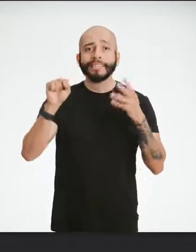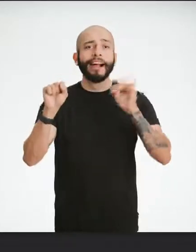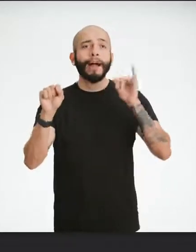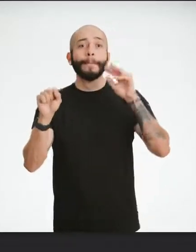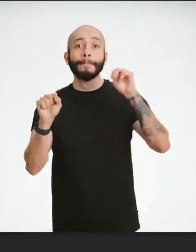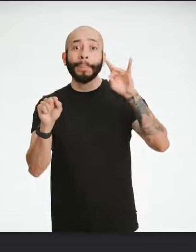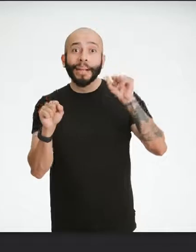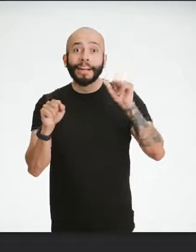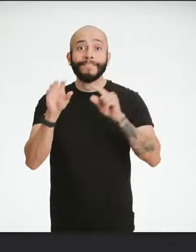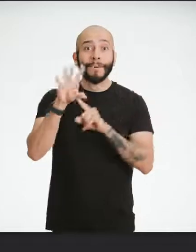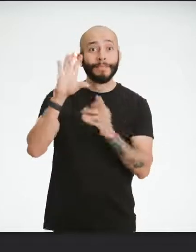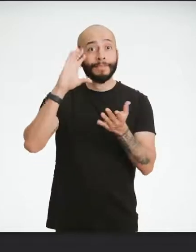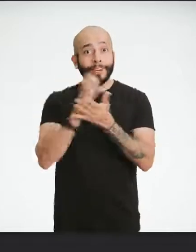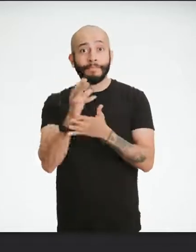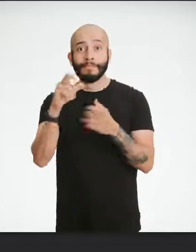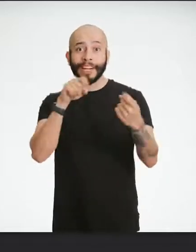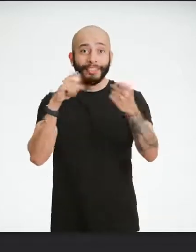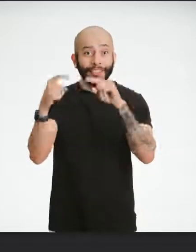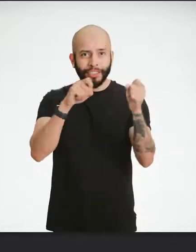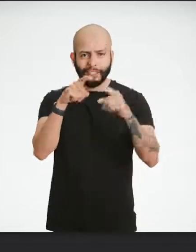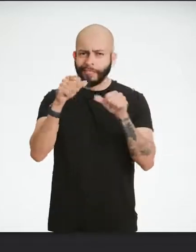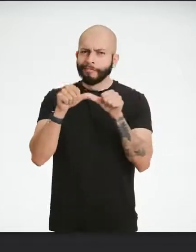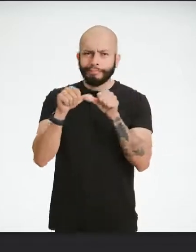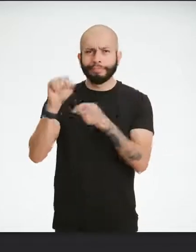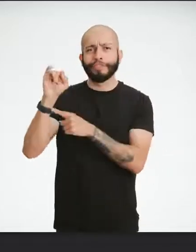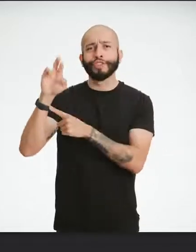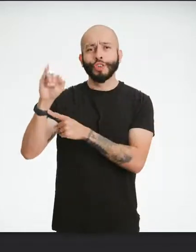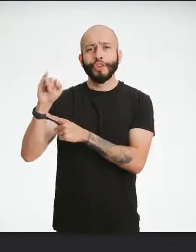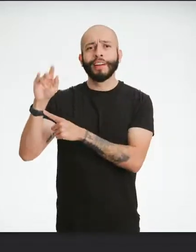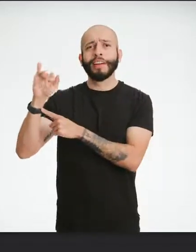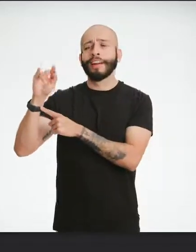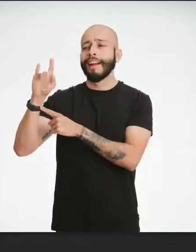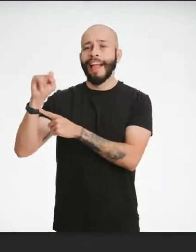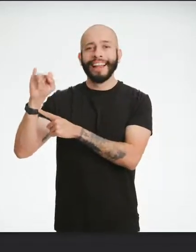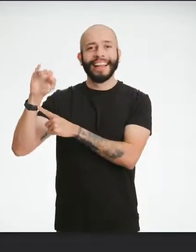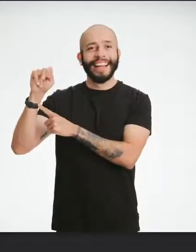keep using the SiriKit Intents framework, but for developers who build custom intents